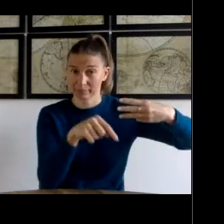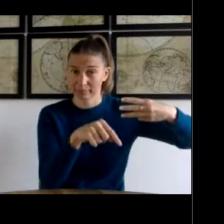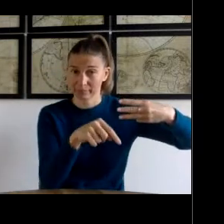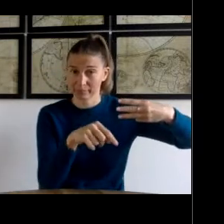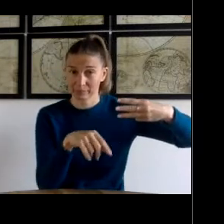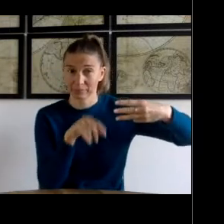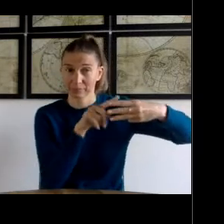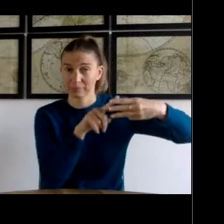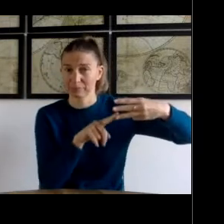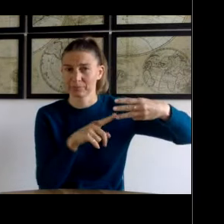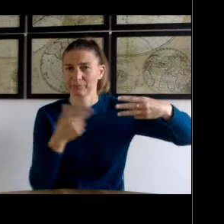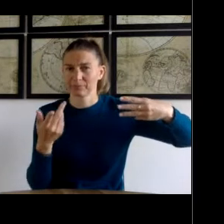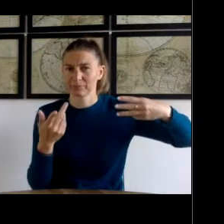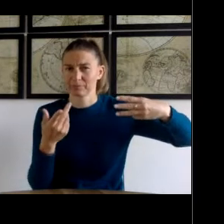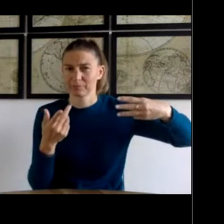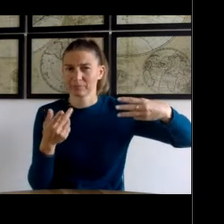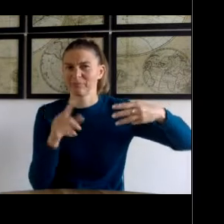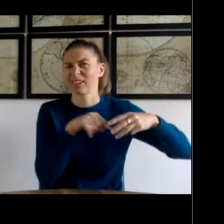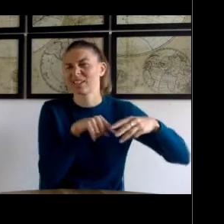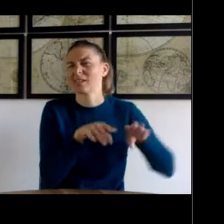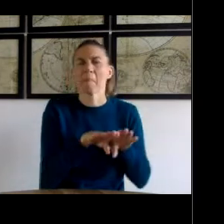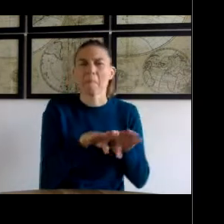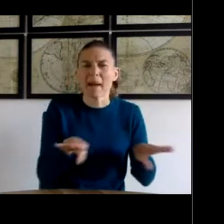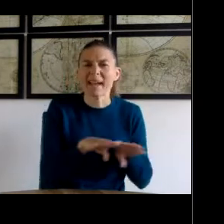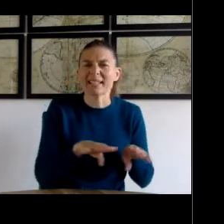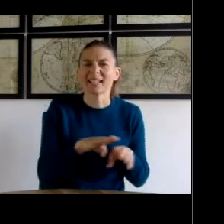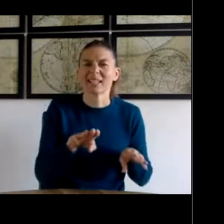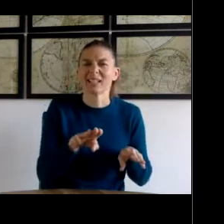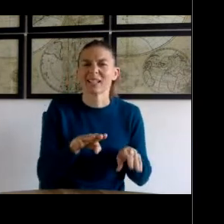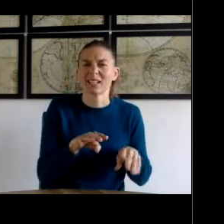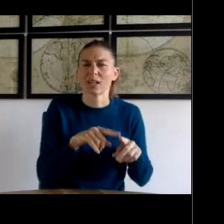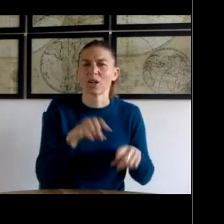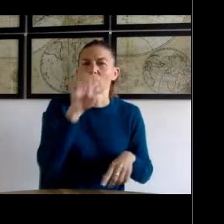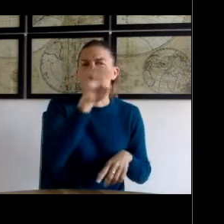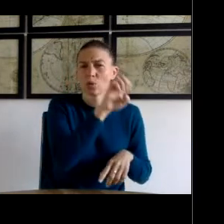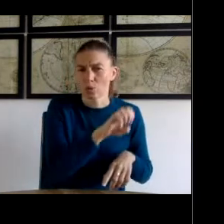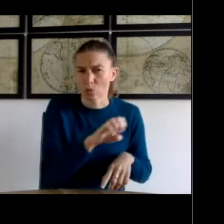the basic European Solidarity Corps as it is at this point.